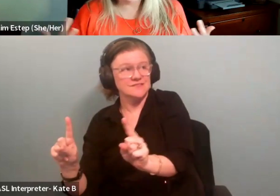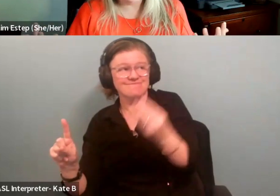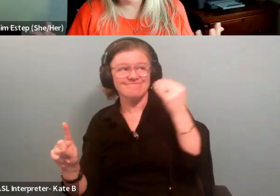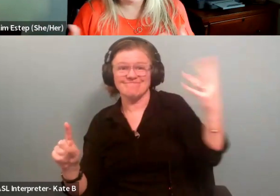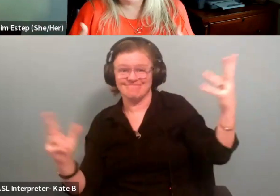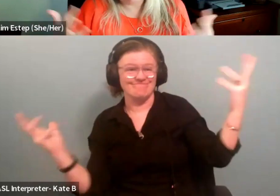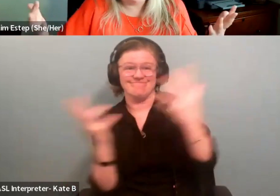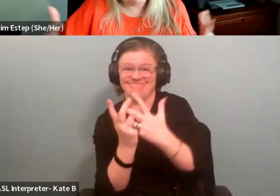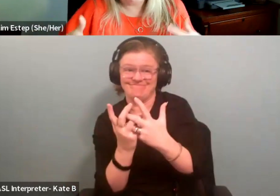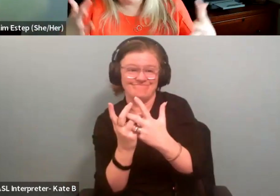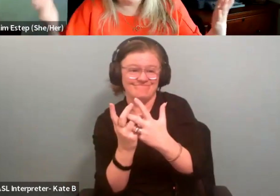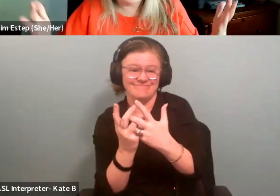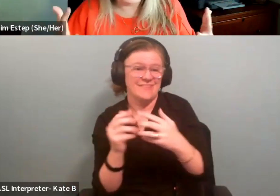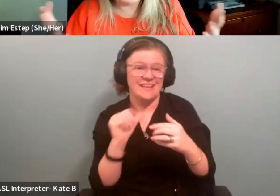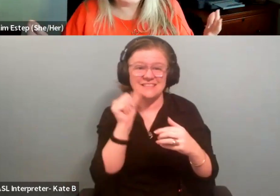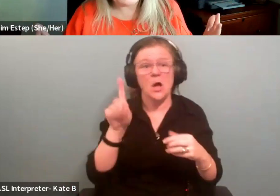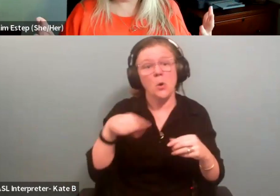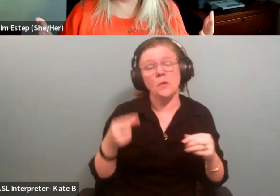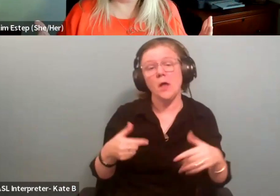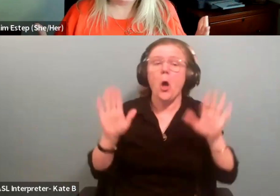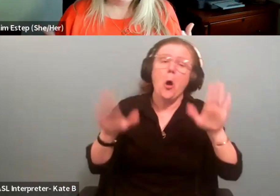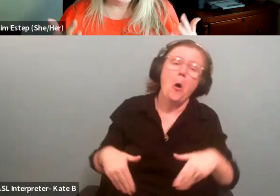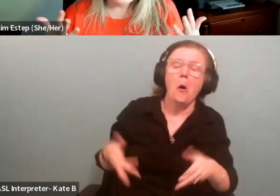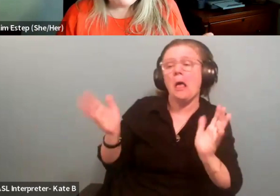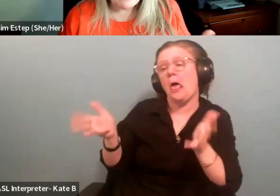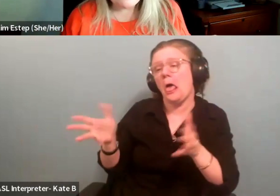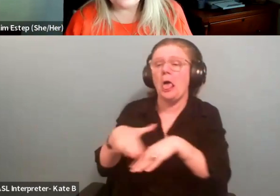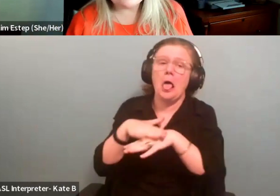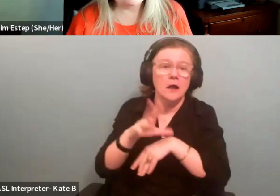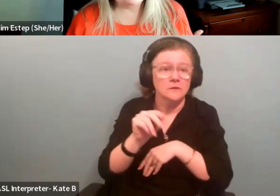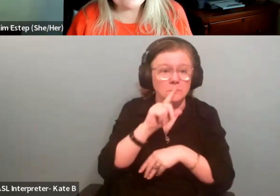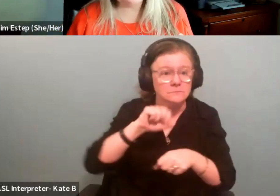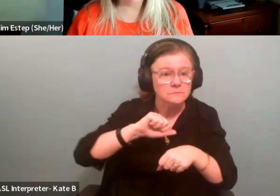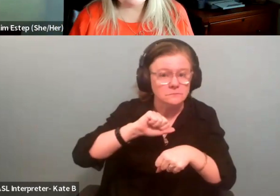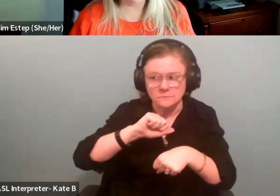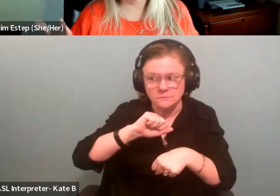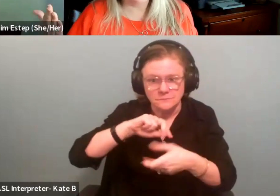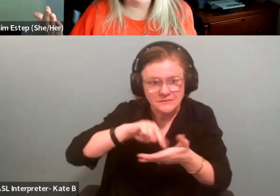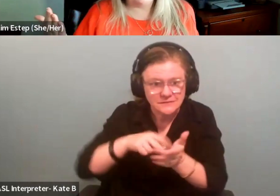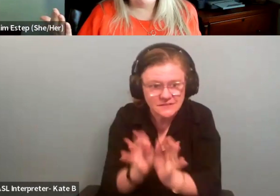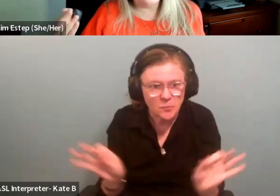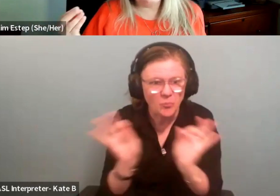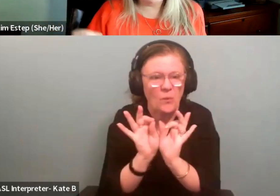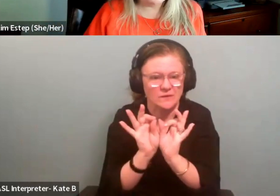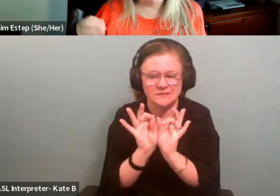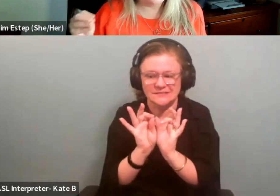it's not just this fluff and all of these things. It matters like these things have been shown